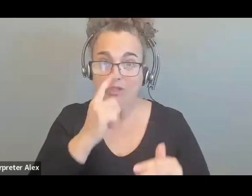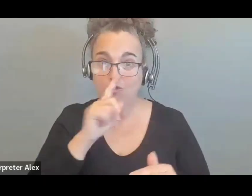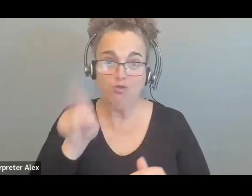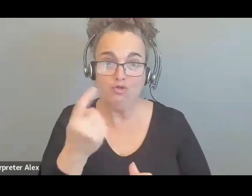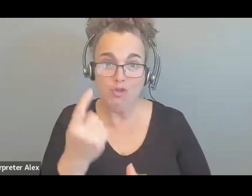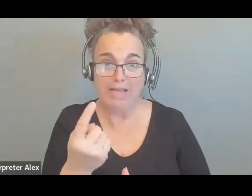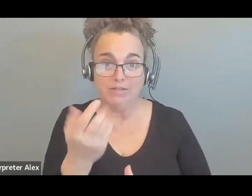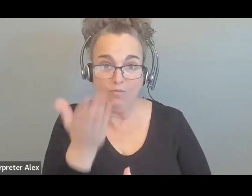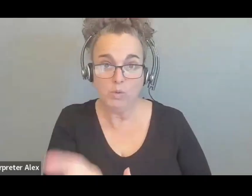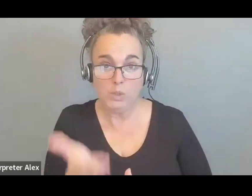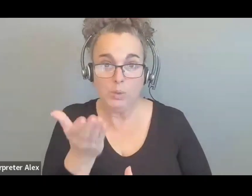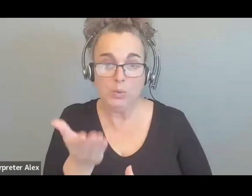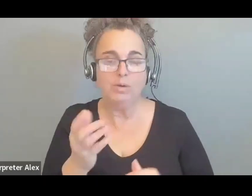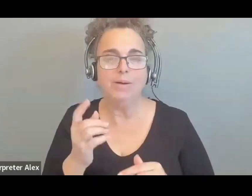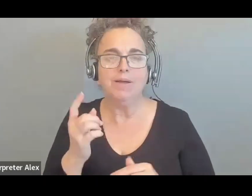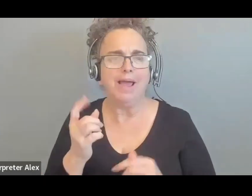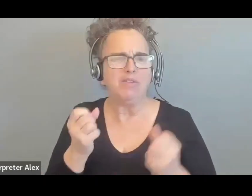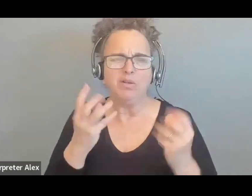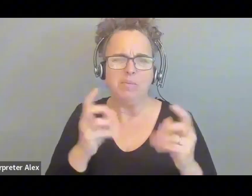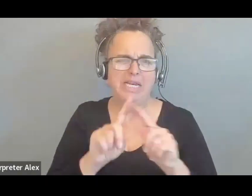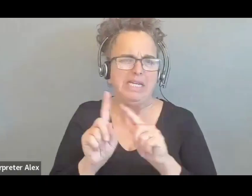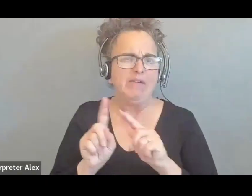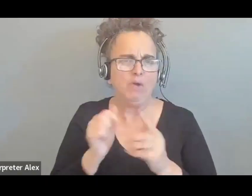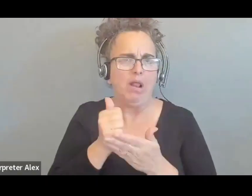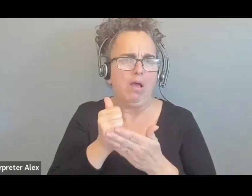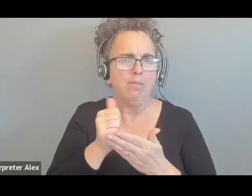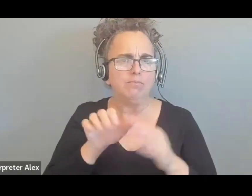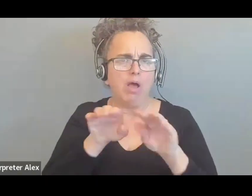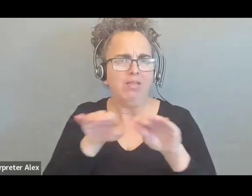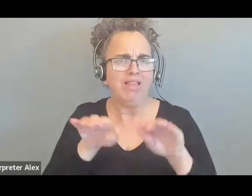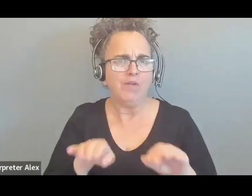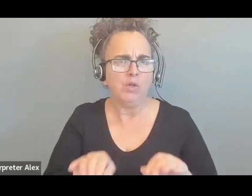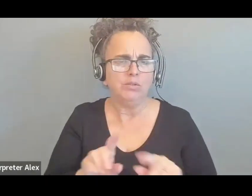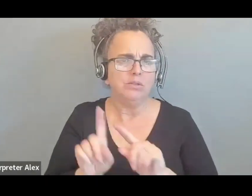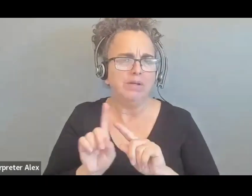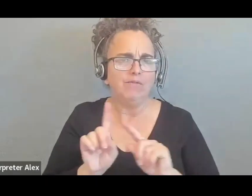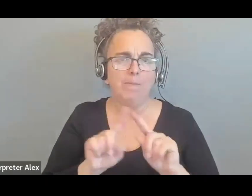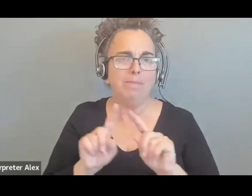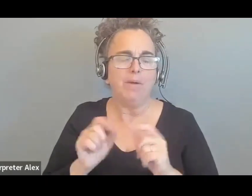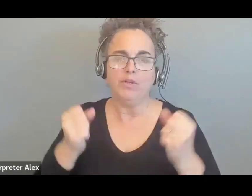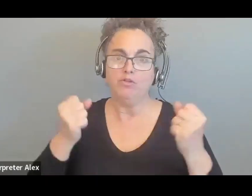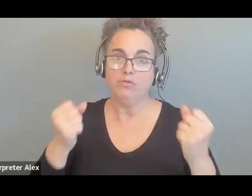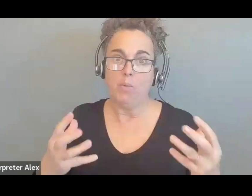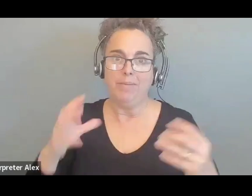One of the things that I worry about is there's so much company creation,